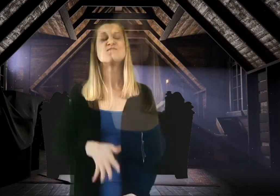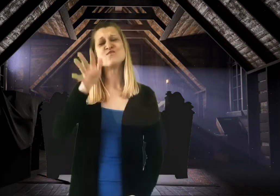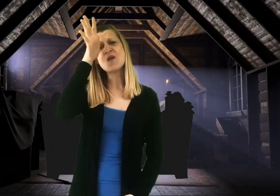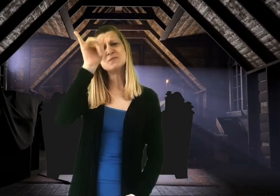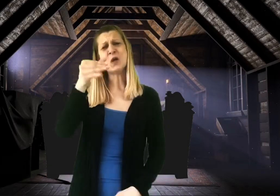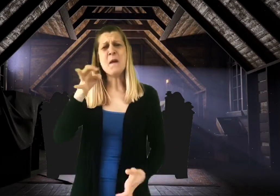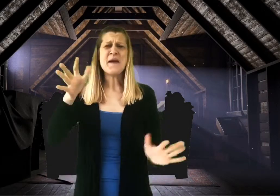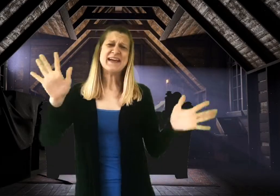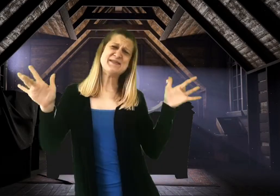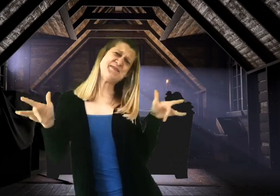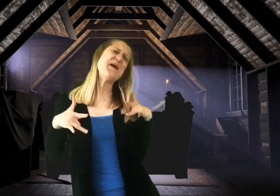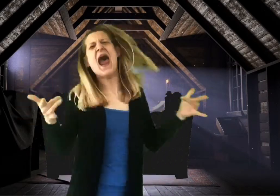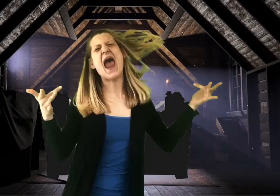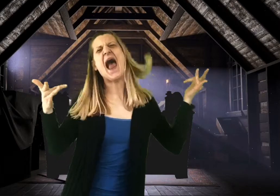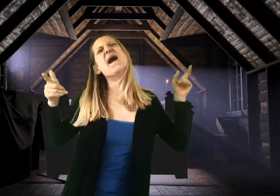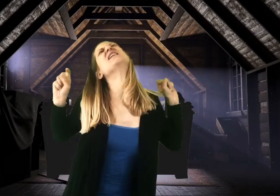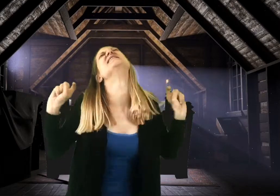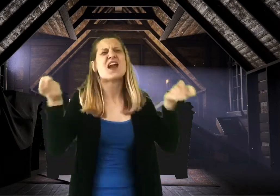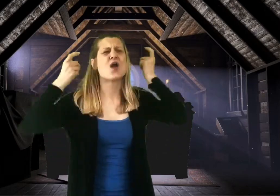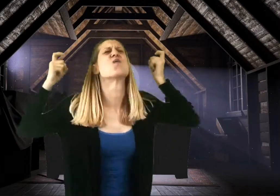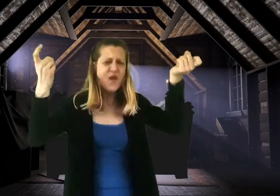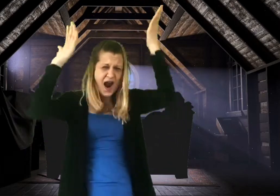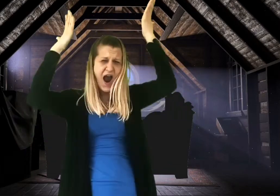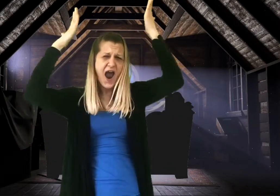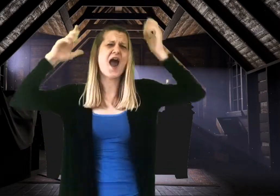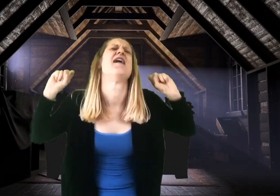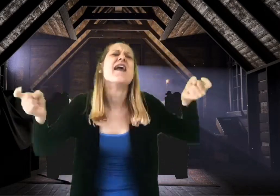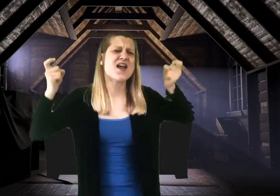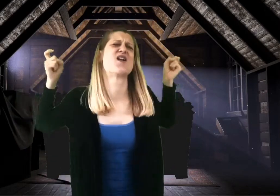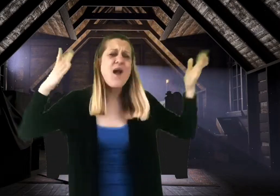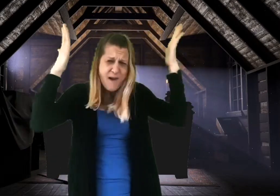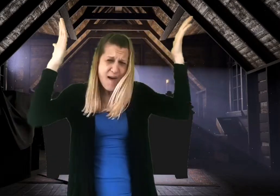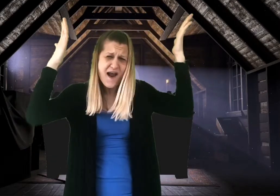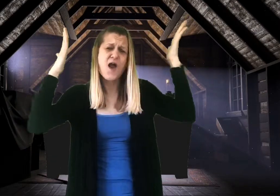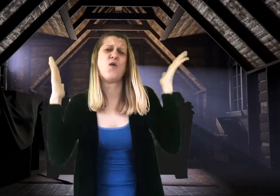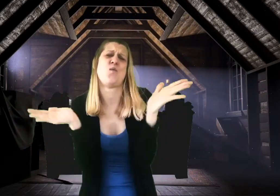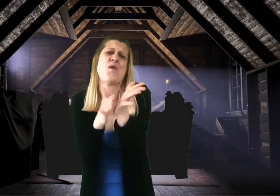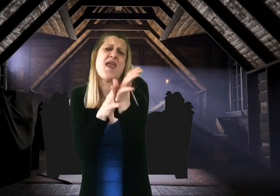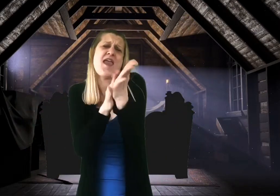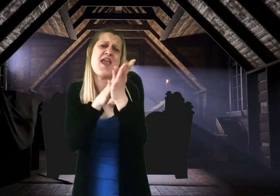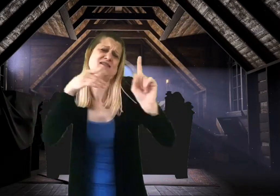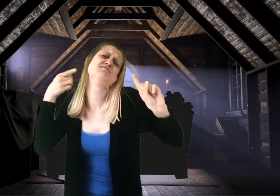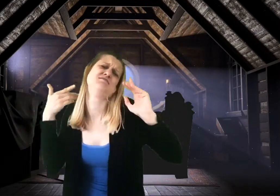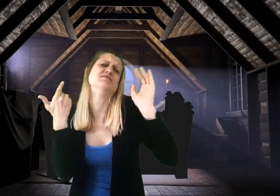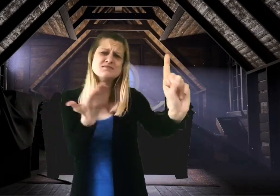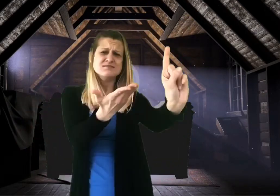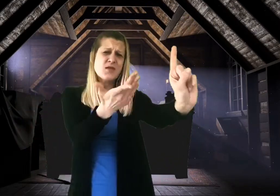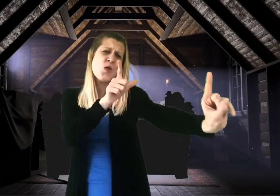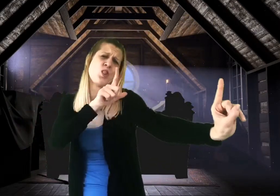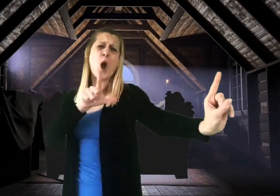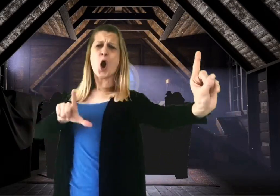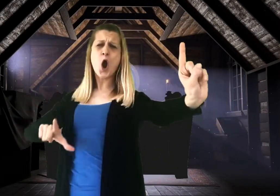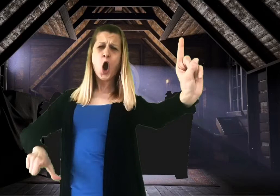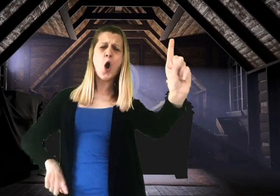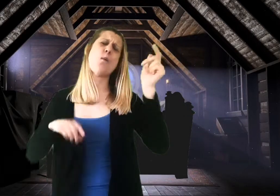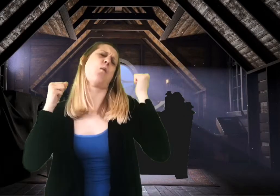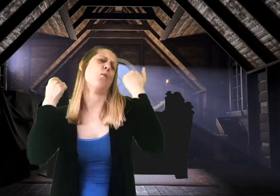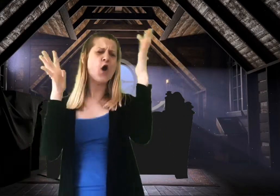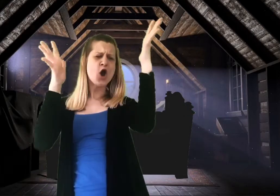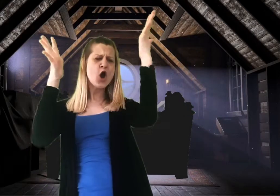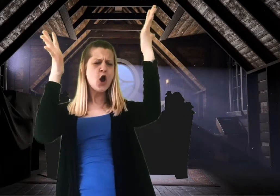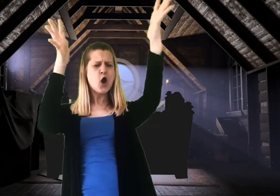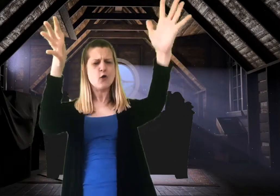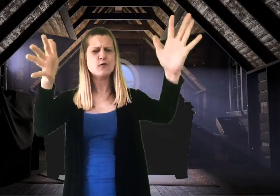"Hallelujah!" yelled Grandpa Joe. "Praise the Lord! Hooray!"